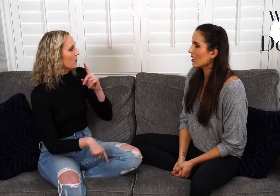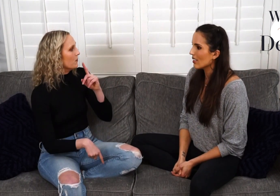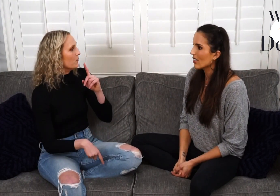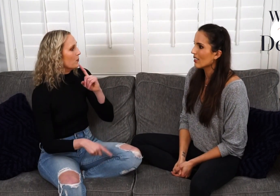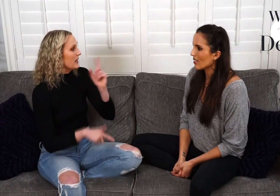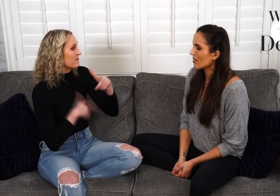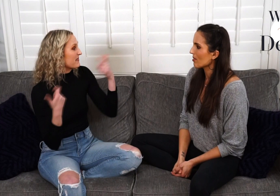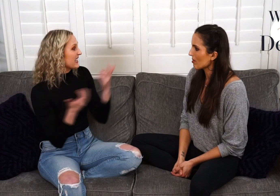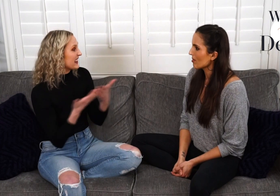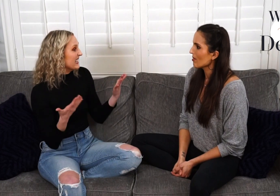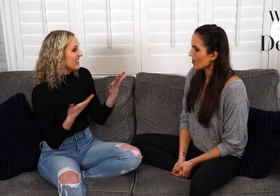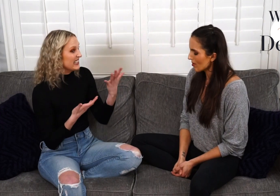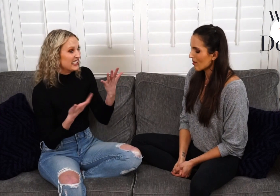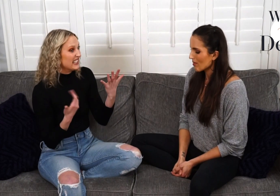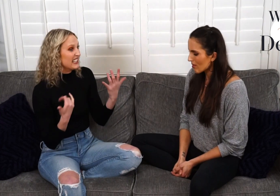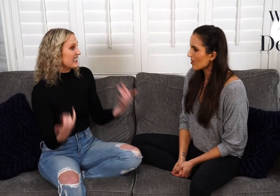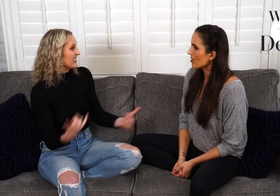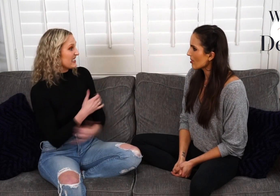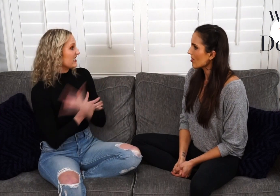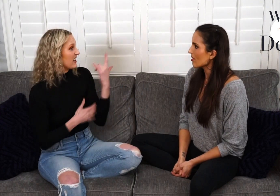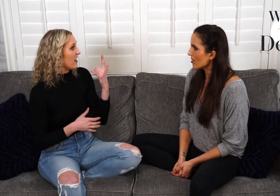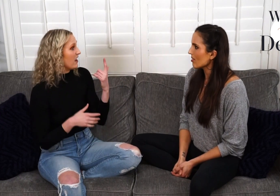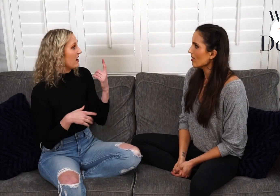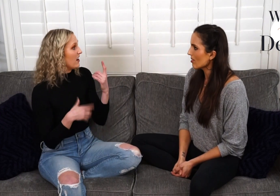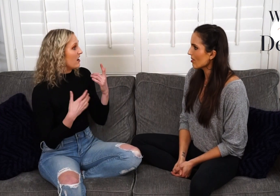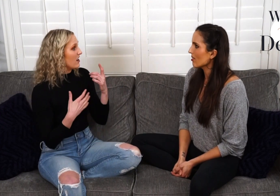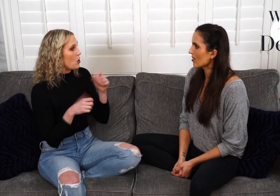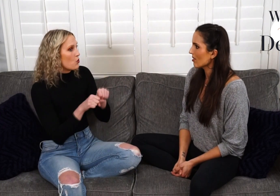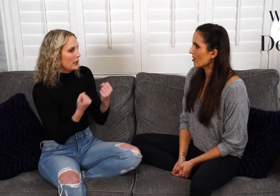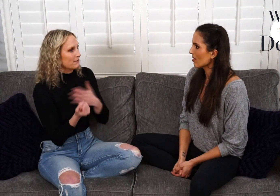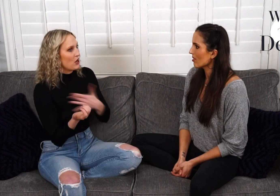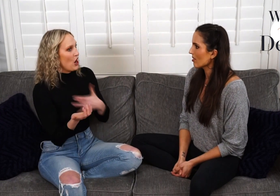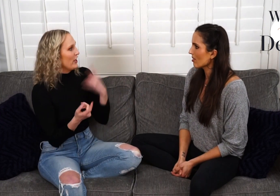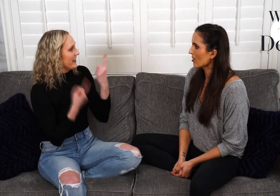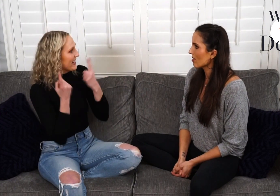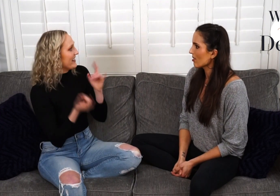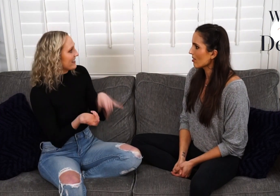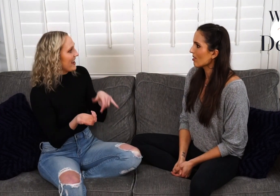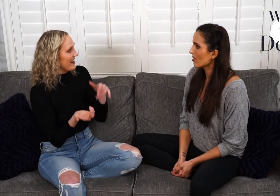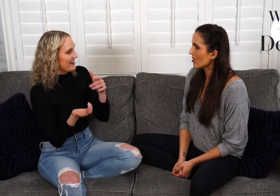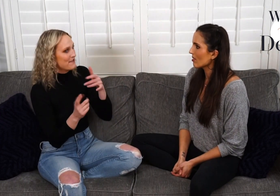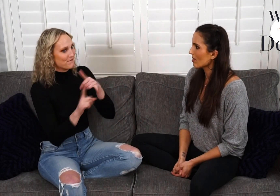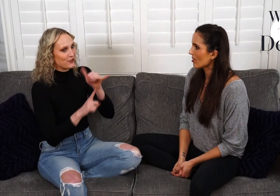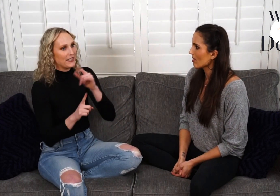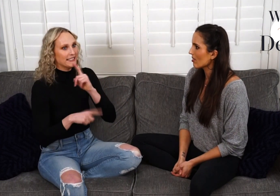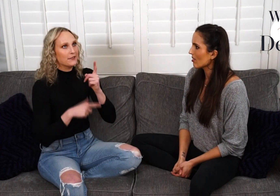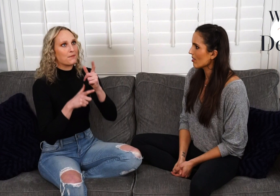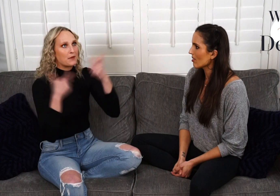of bullying, I mean it's a big thing nowadays and it breaks my heart to even consider that